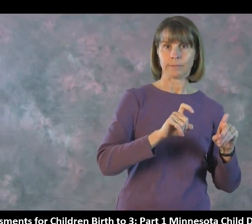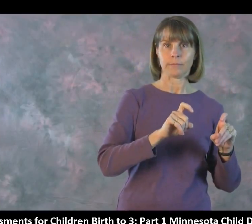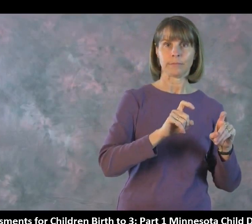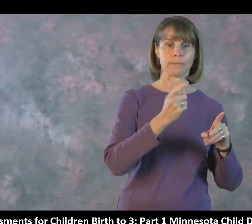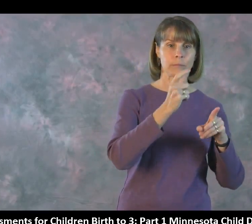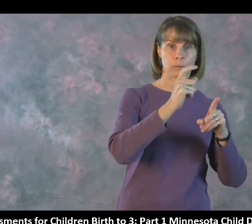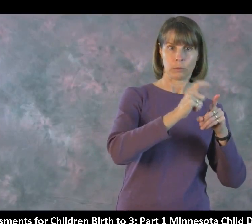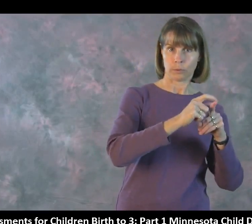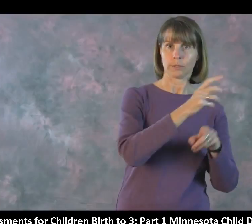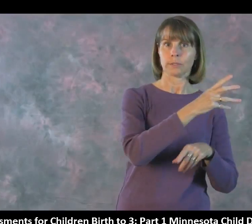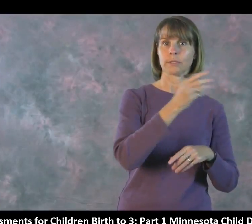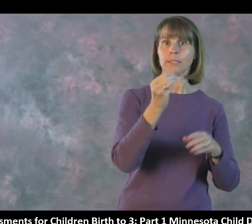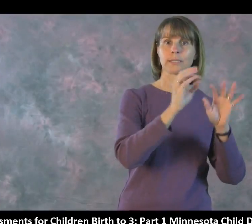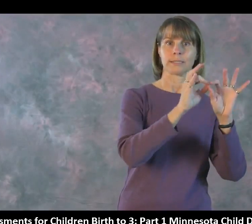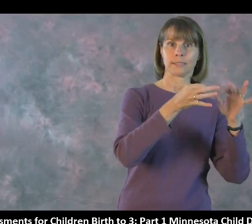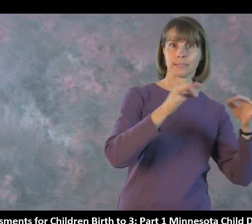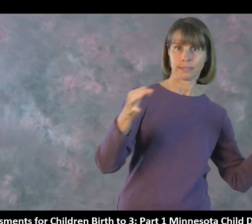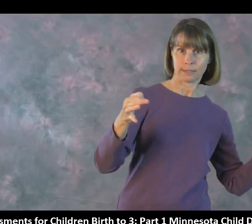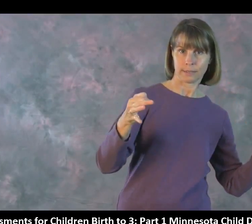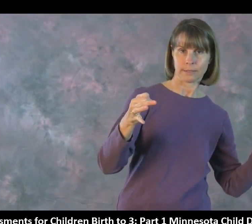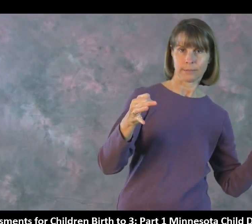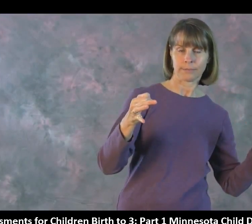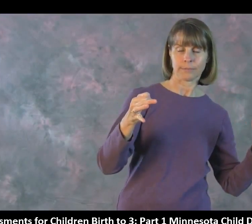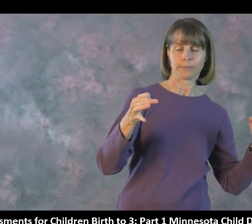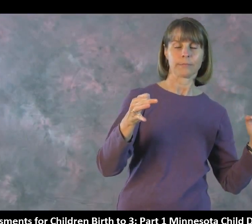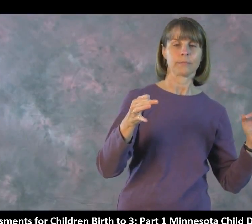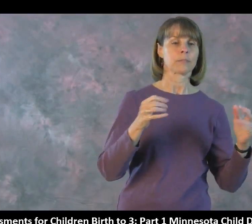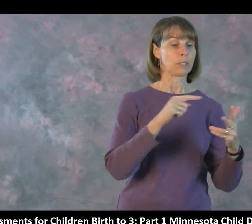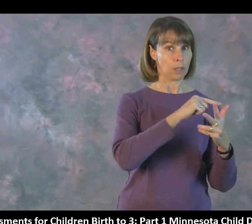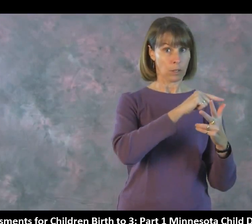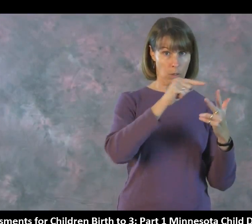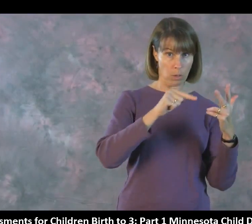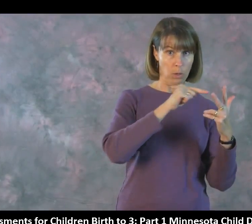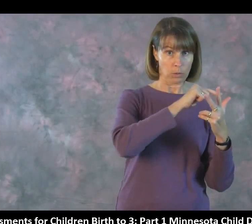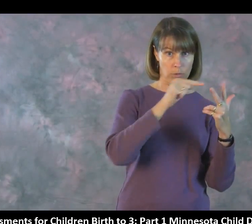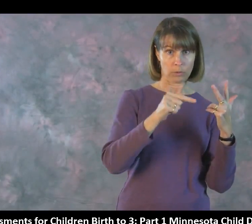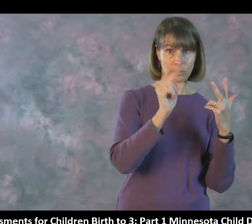Assessment: Words and Sentences.